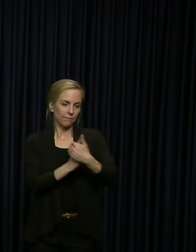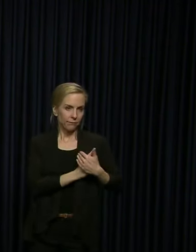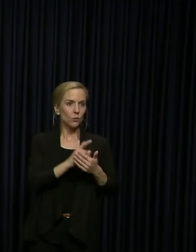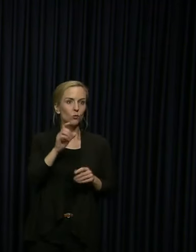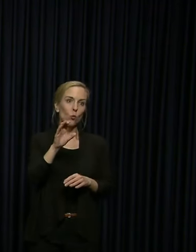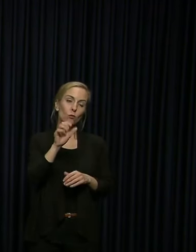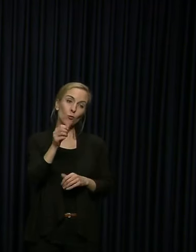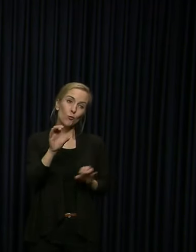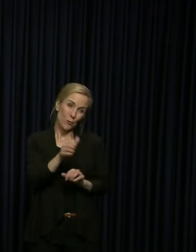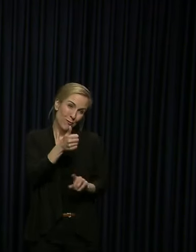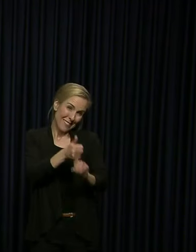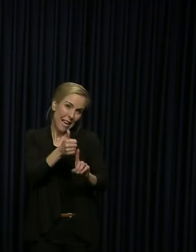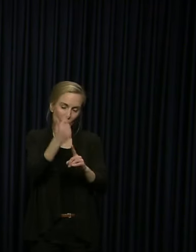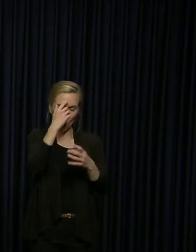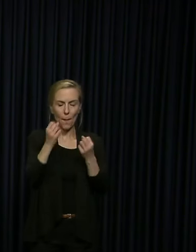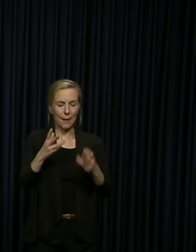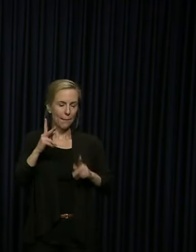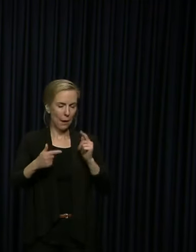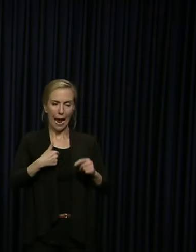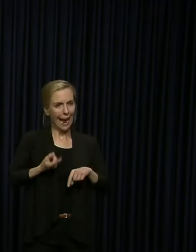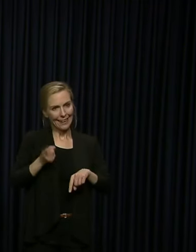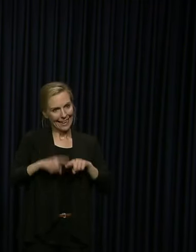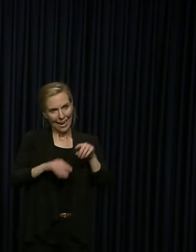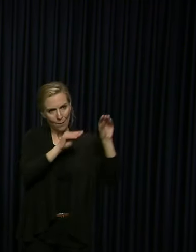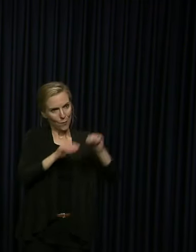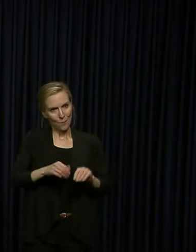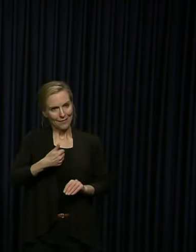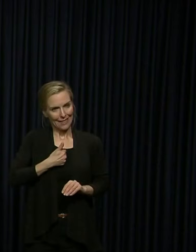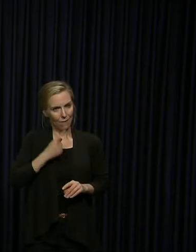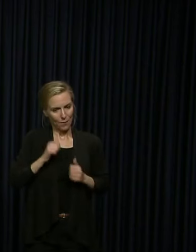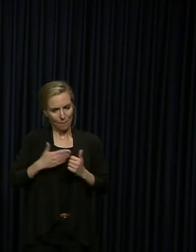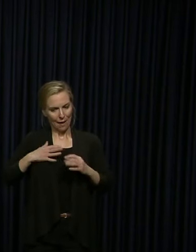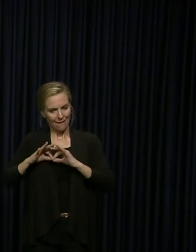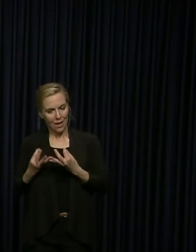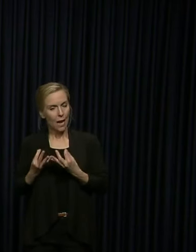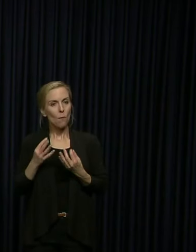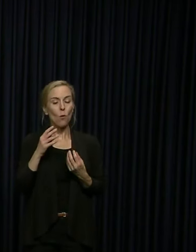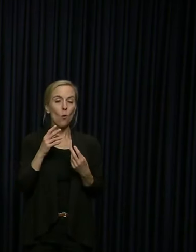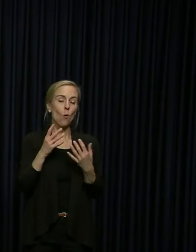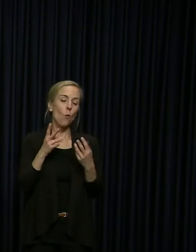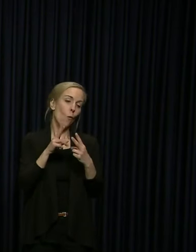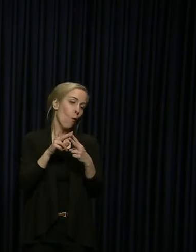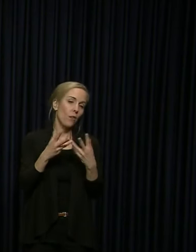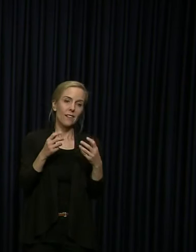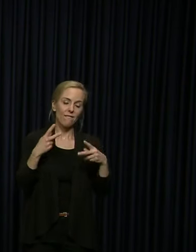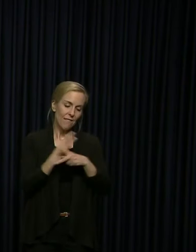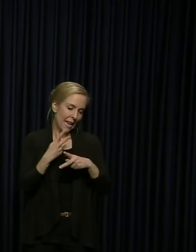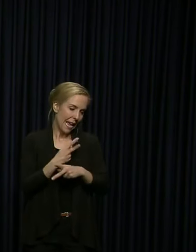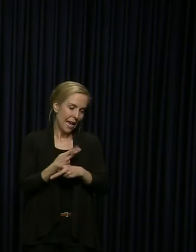AND WE'VE UPDATED IT. BUT THERE IS CERTAINLY A POSSIBILITY, MORE THAN A